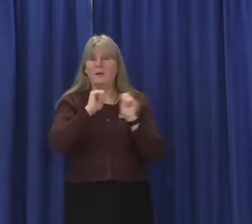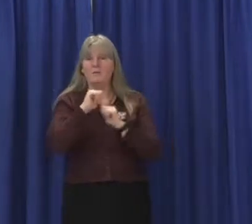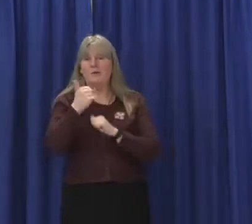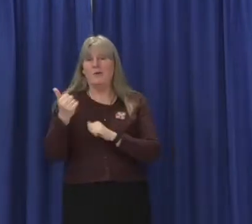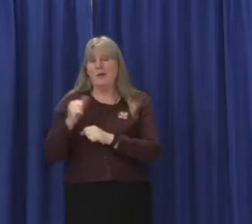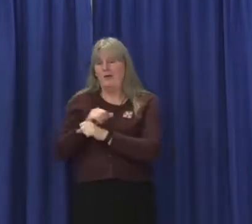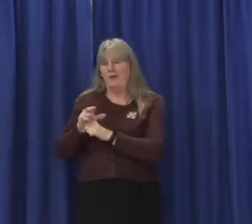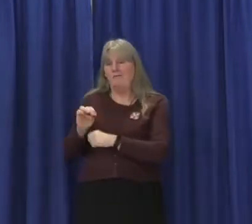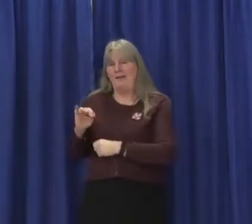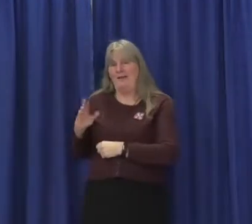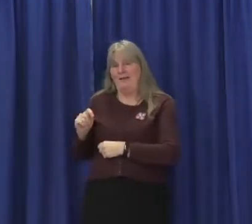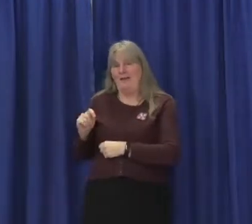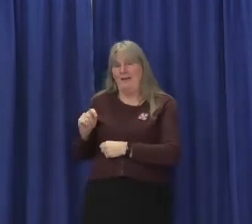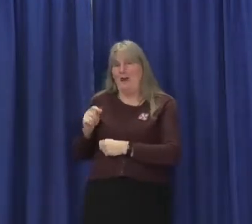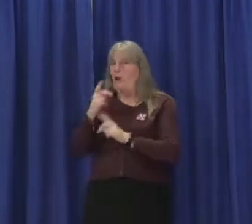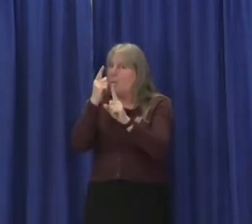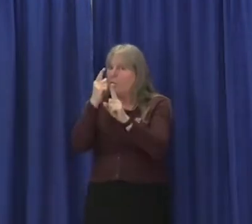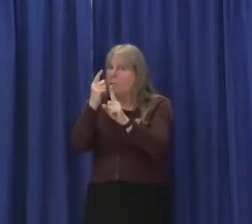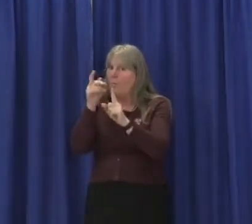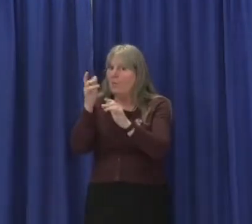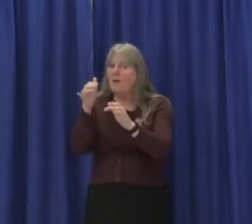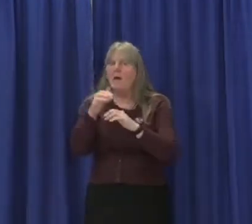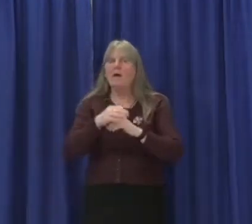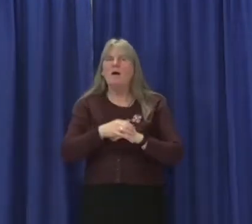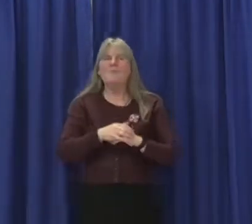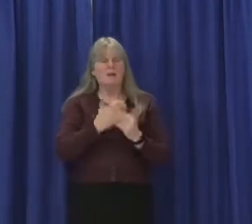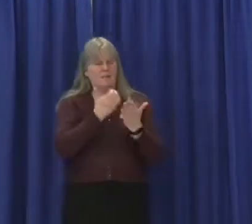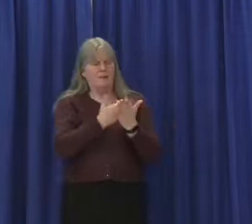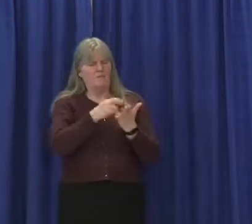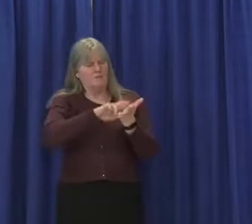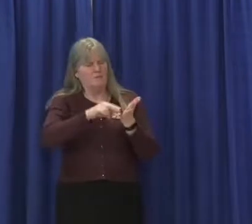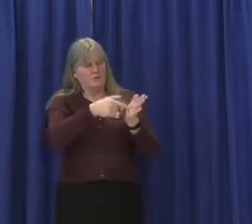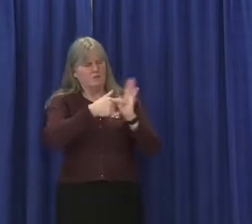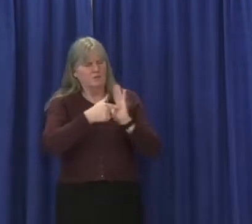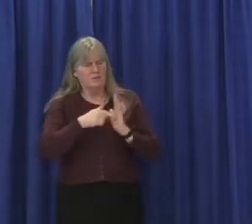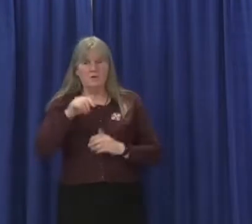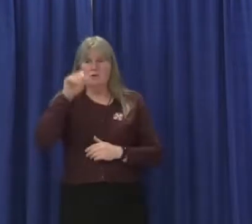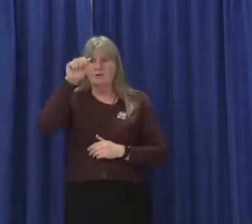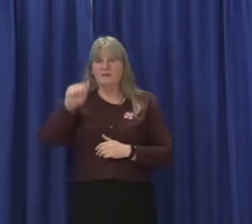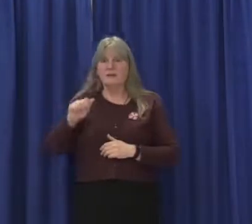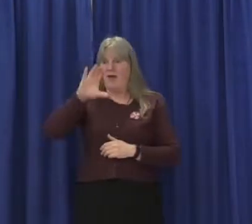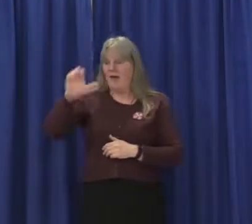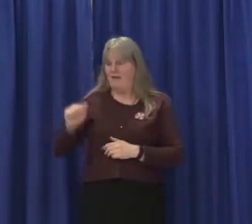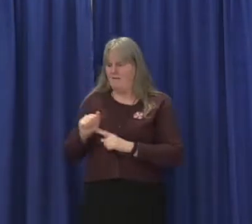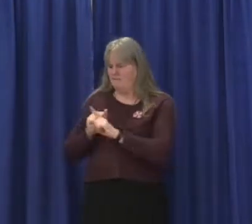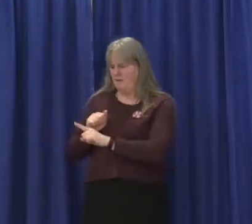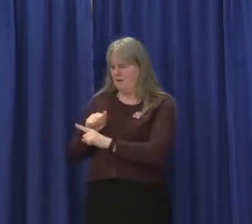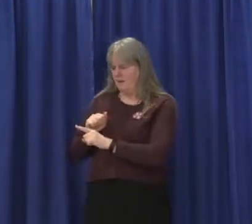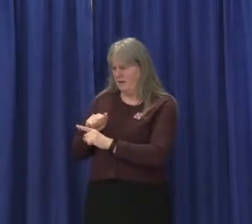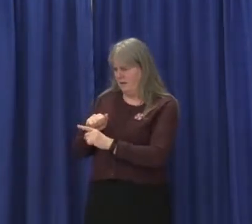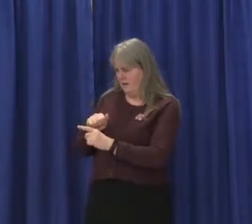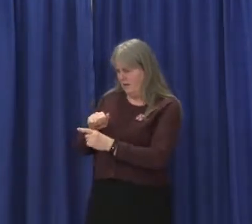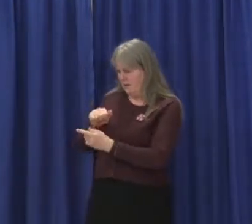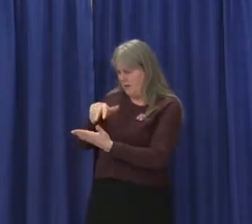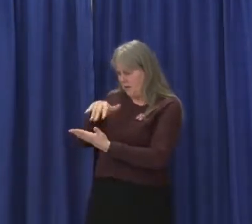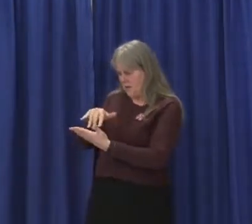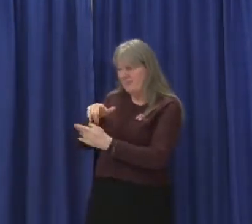That's our hope right now. The evidence from South Africa is-- is there, but it's a very different population.